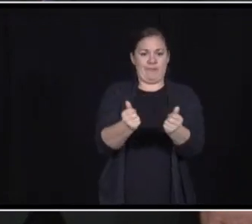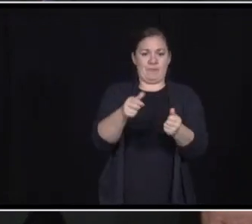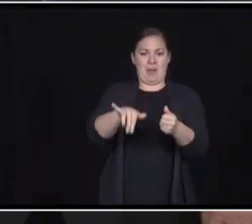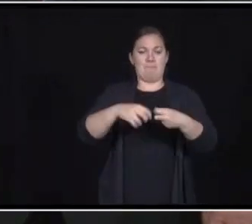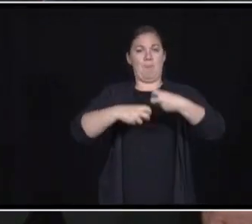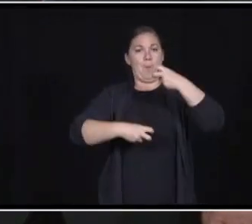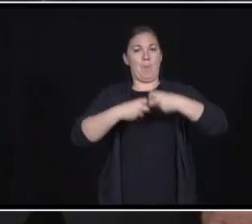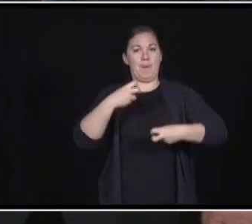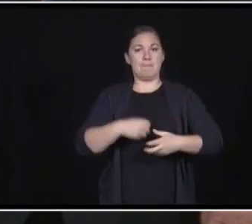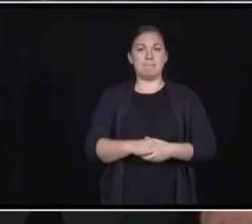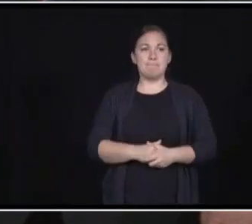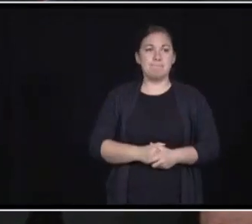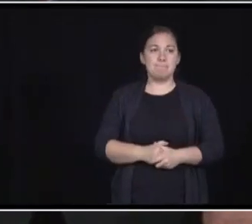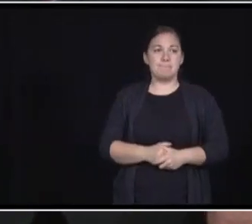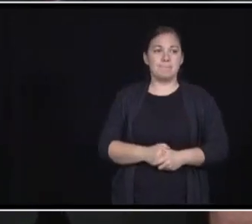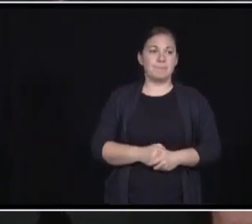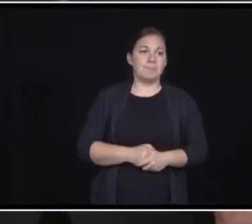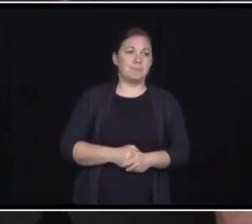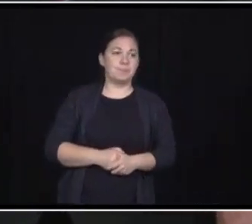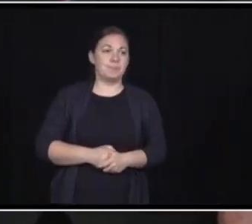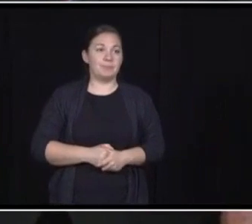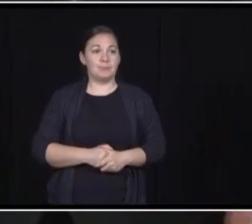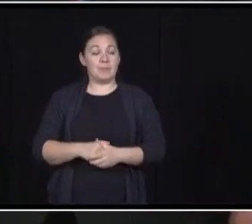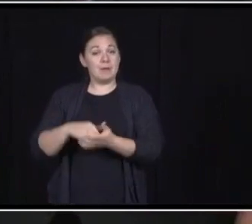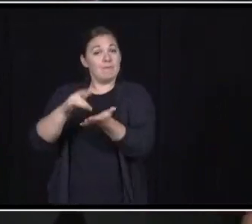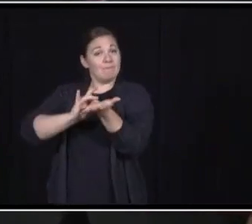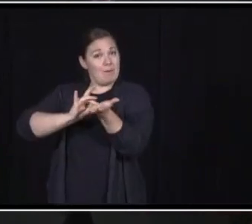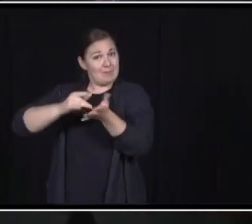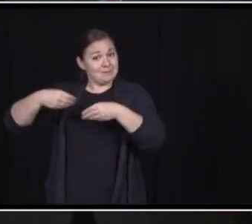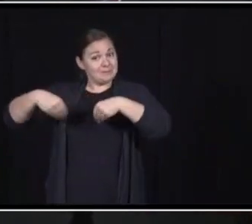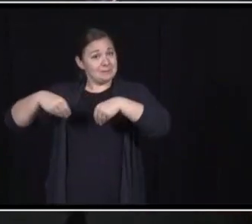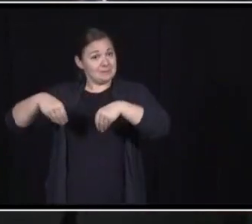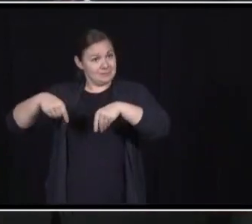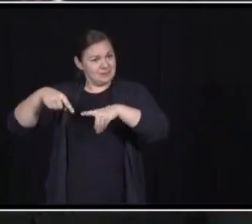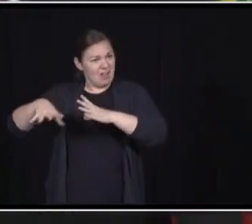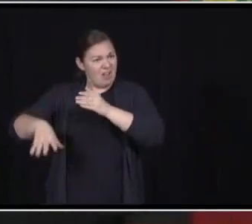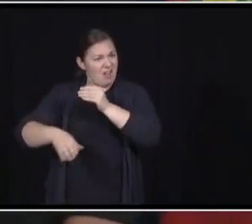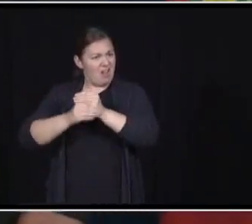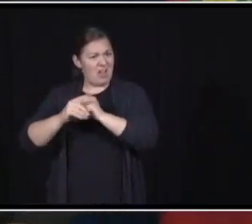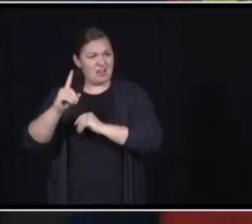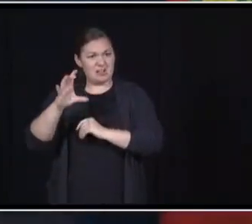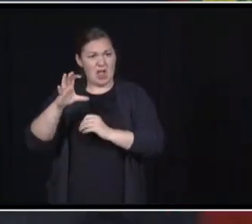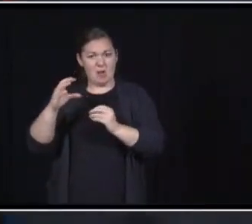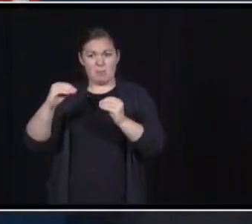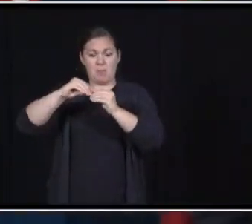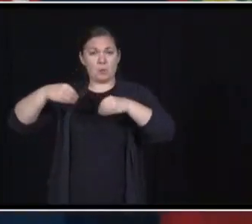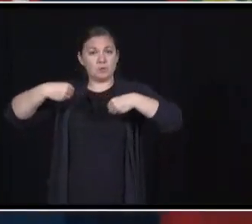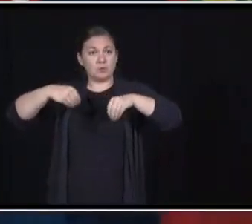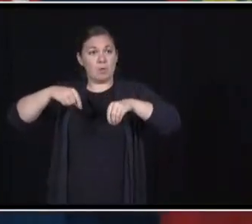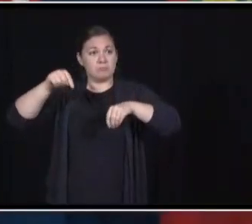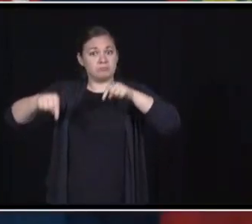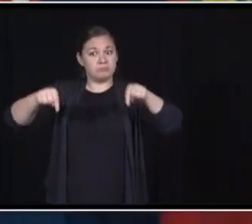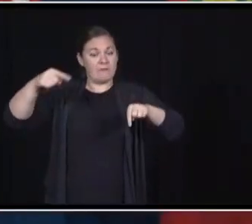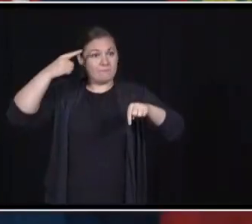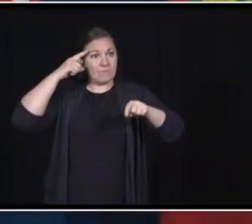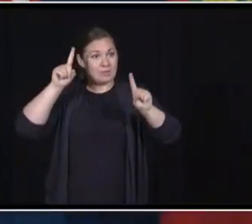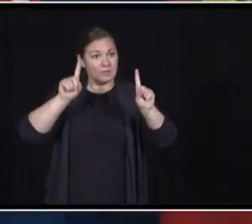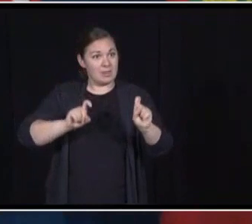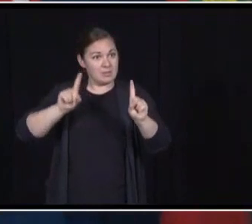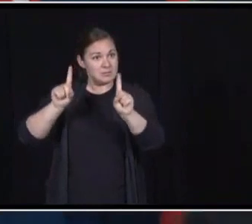And I think we will see some positive results how we can increase supply, an issue that is not unique to Ontario.